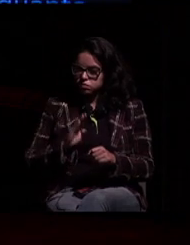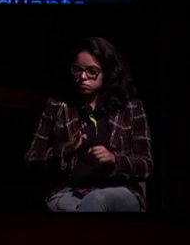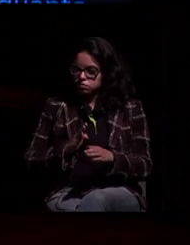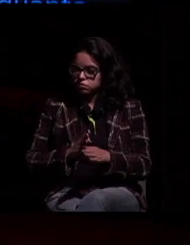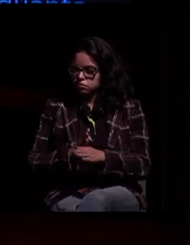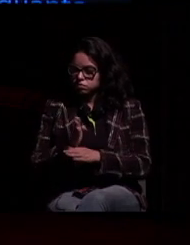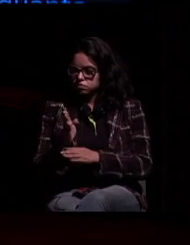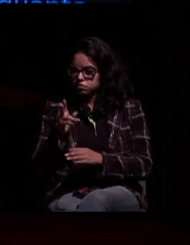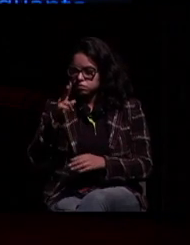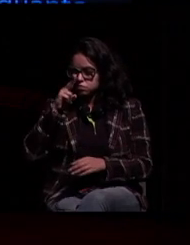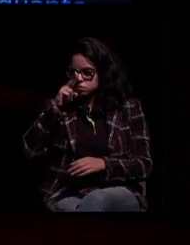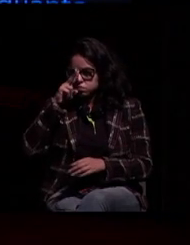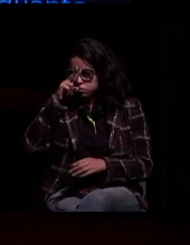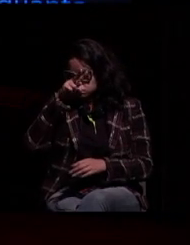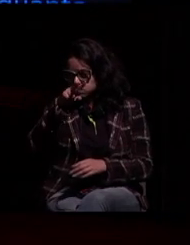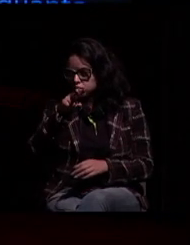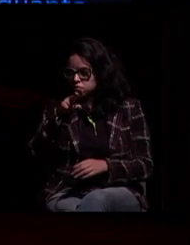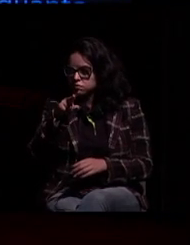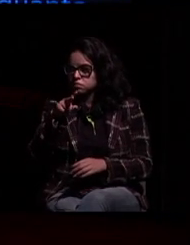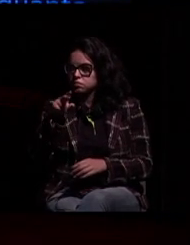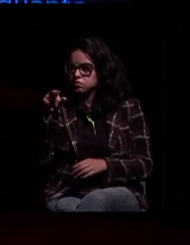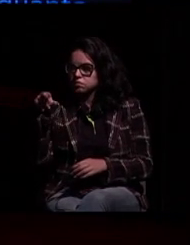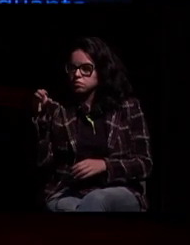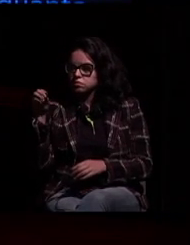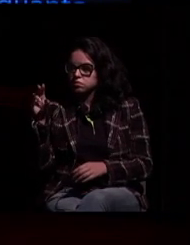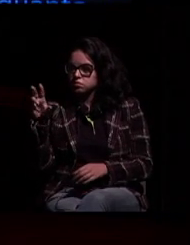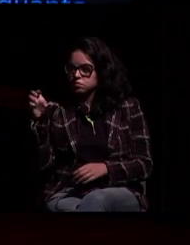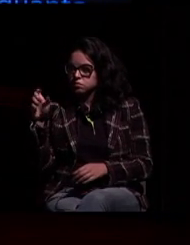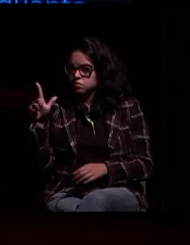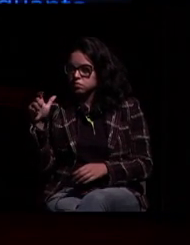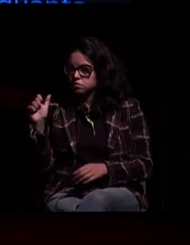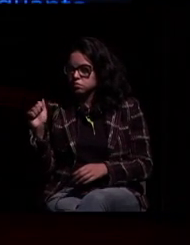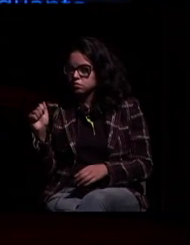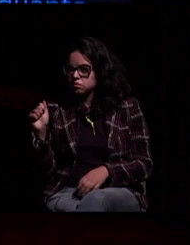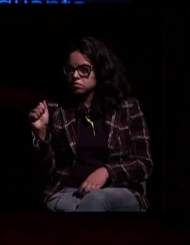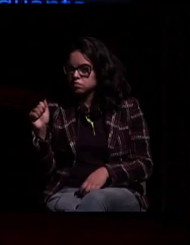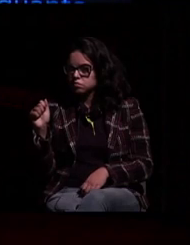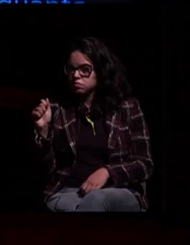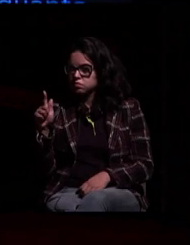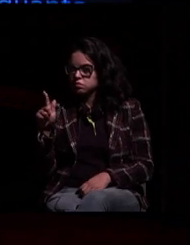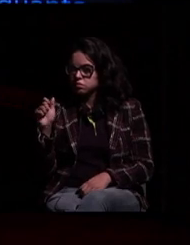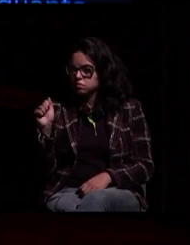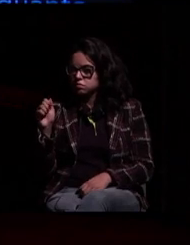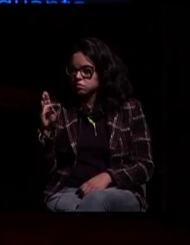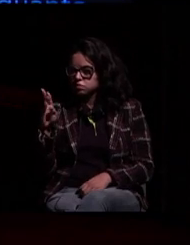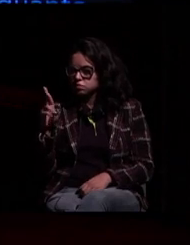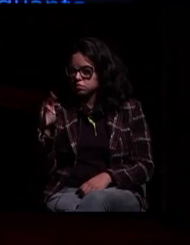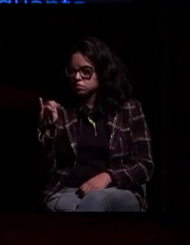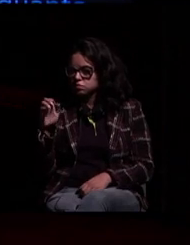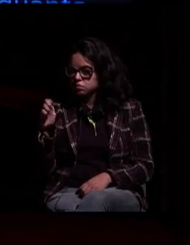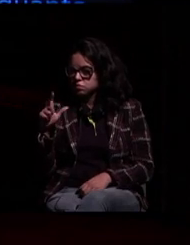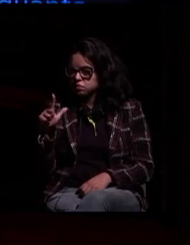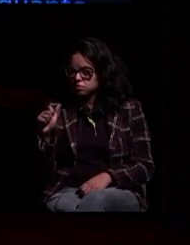with the soap opera “Gabriela, Cravo e Canela” and stereotypes reproduce themselves.